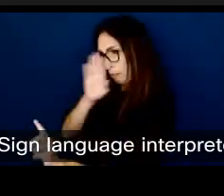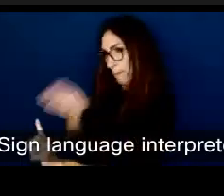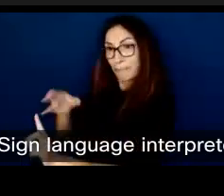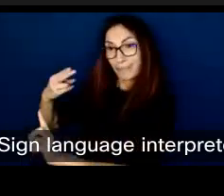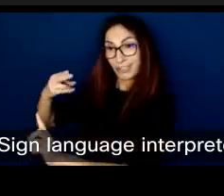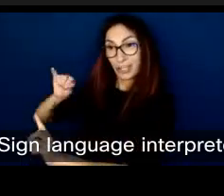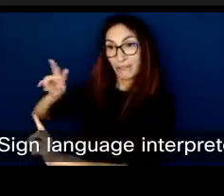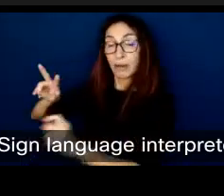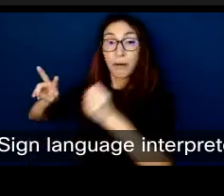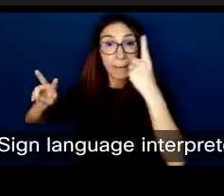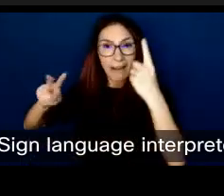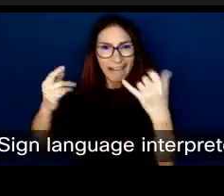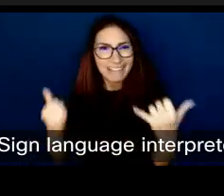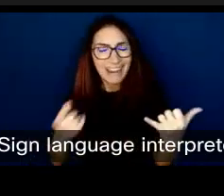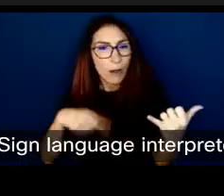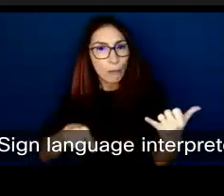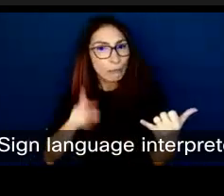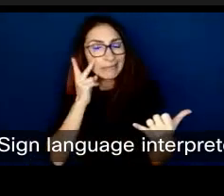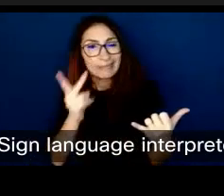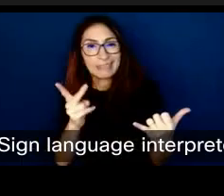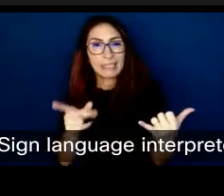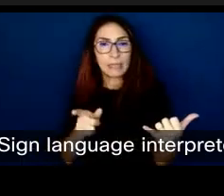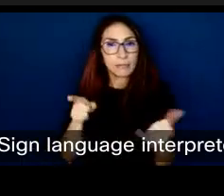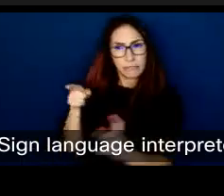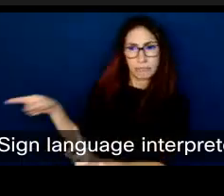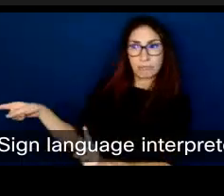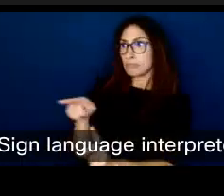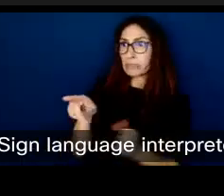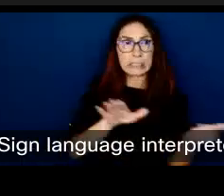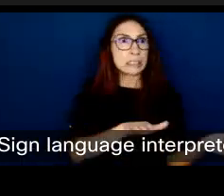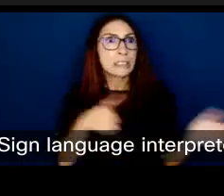they're not dying or dealing with AIDS related complications,